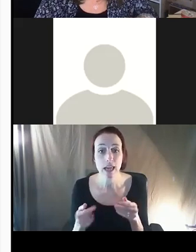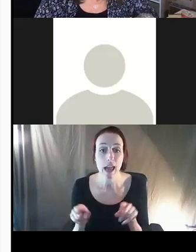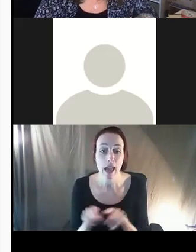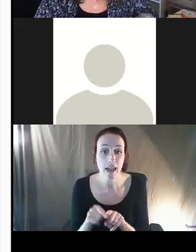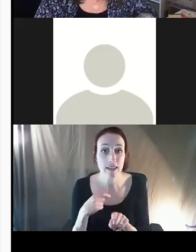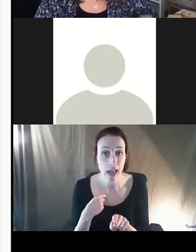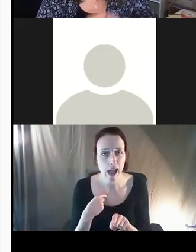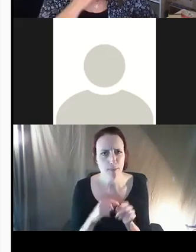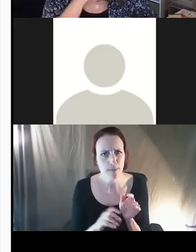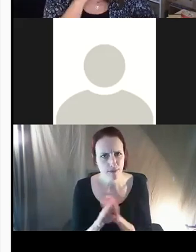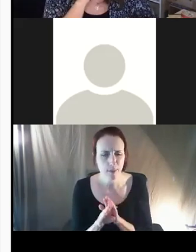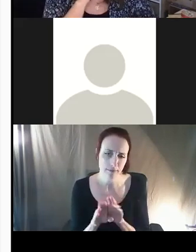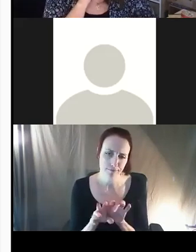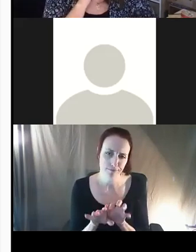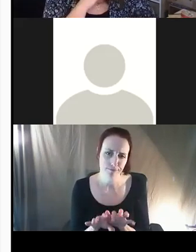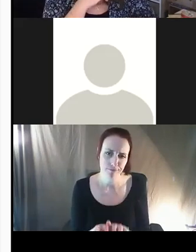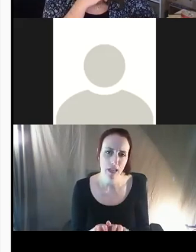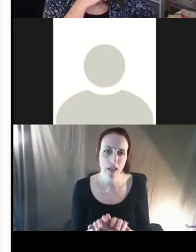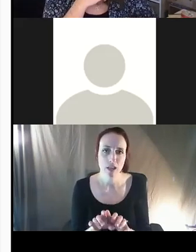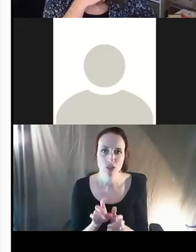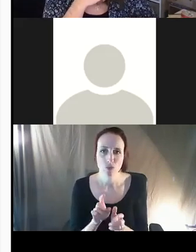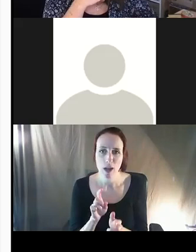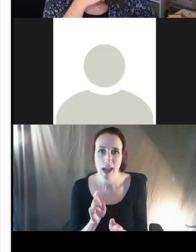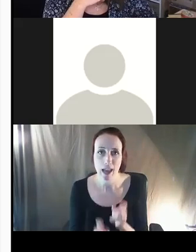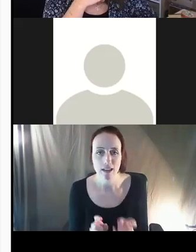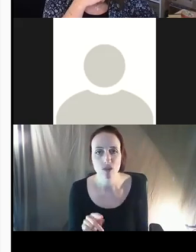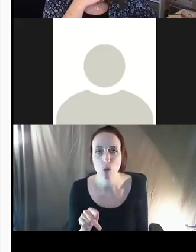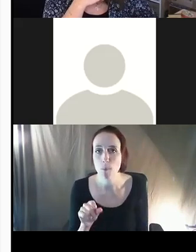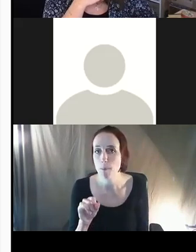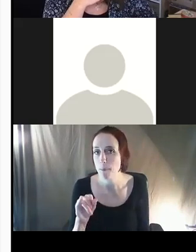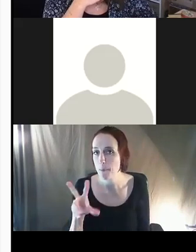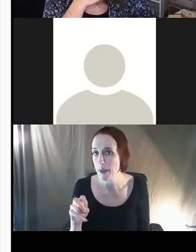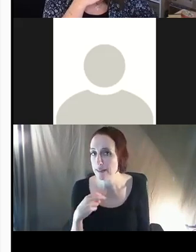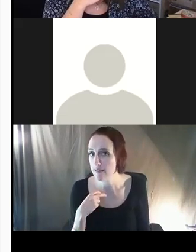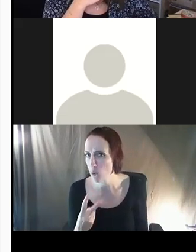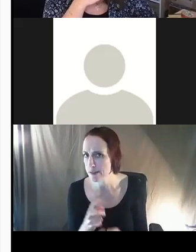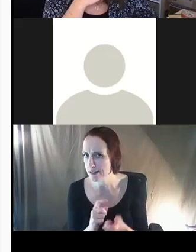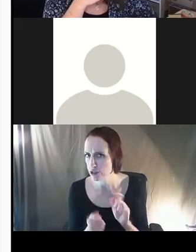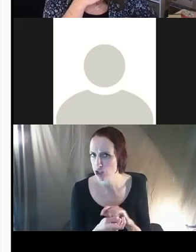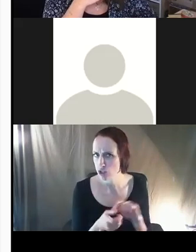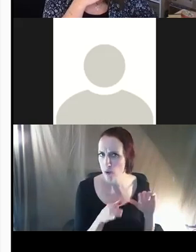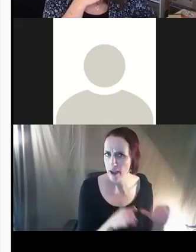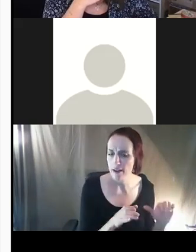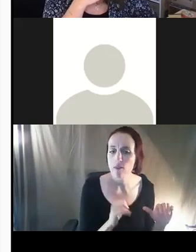those edits that change the passive voice or change the length of sentences before I have